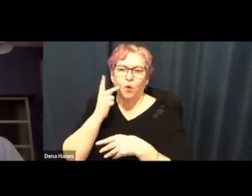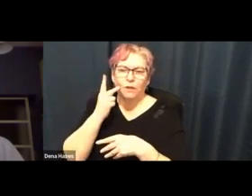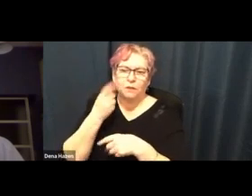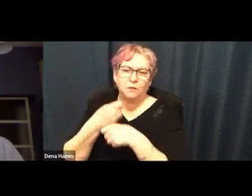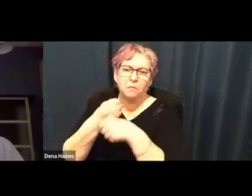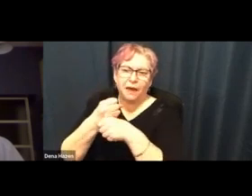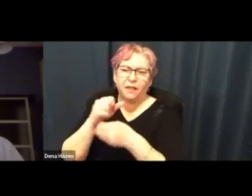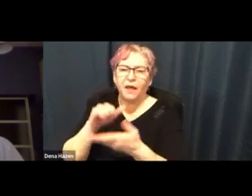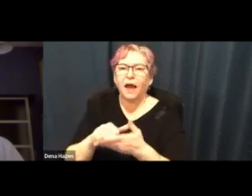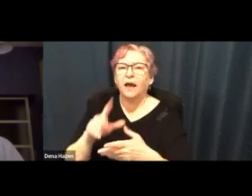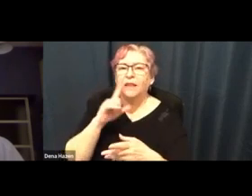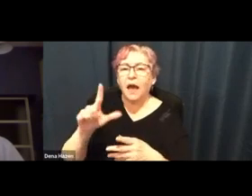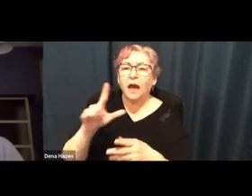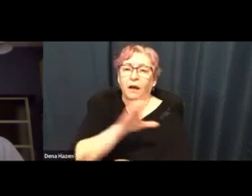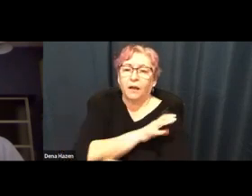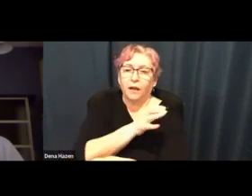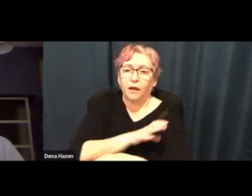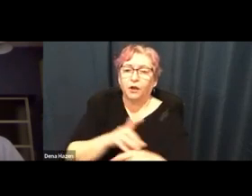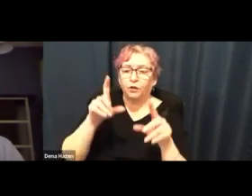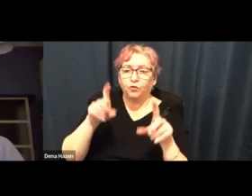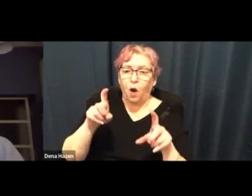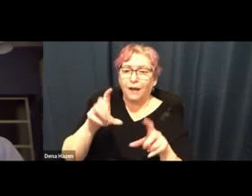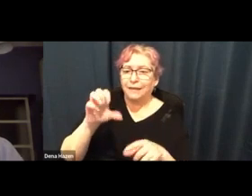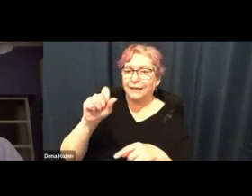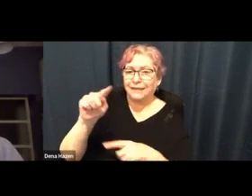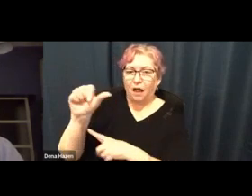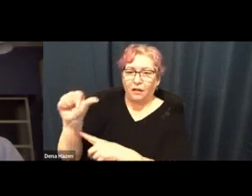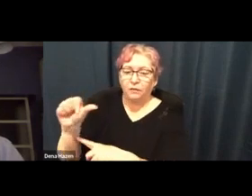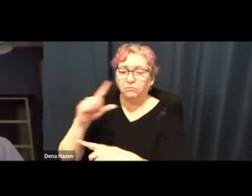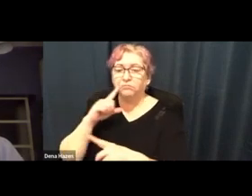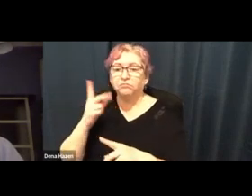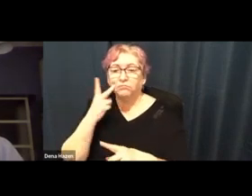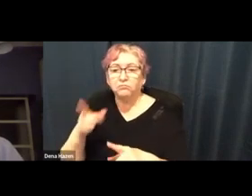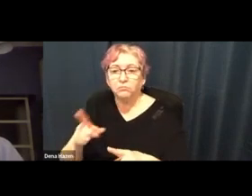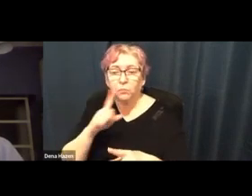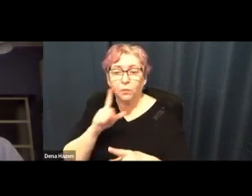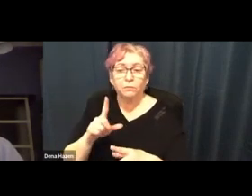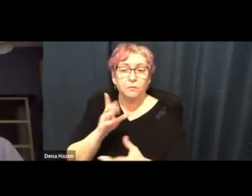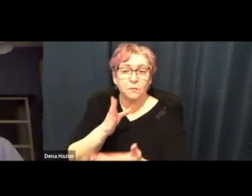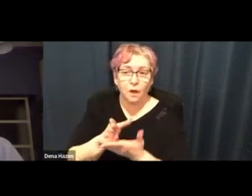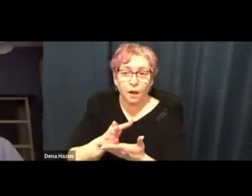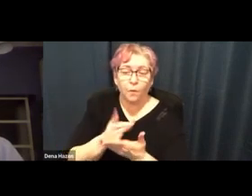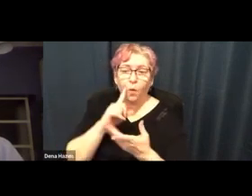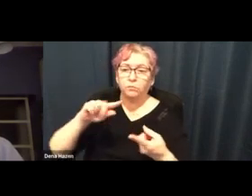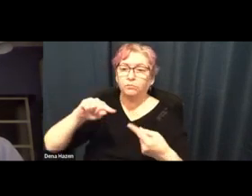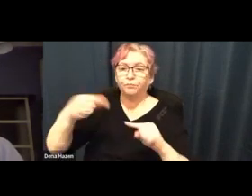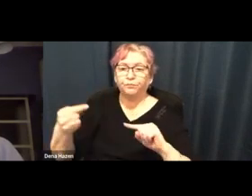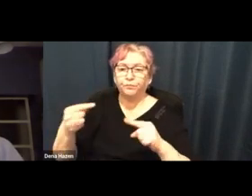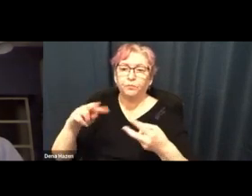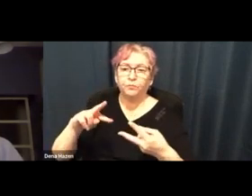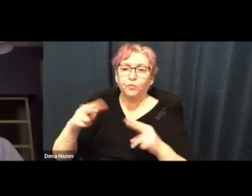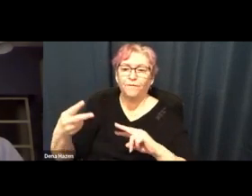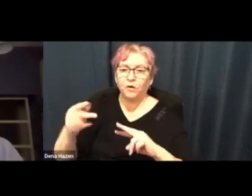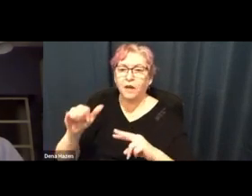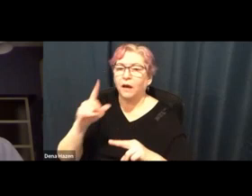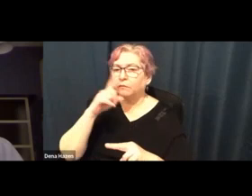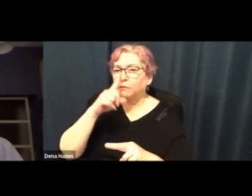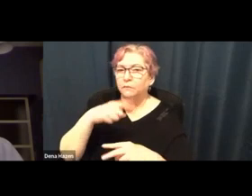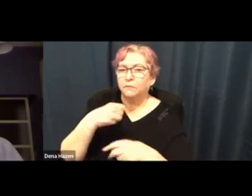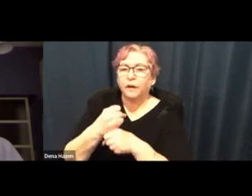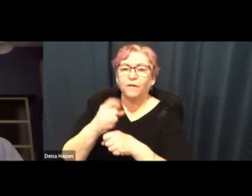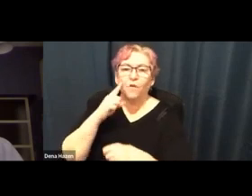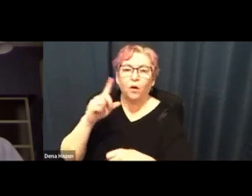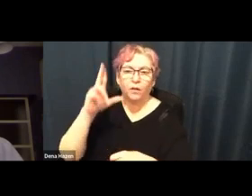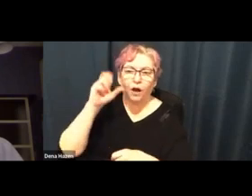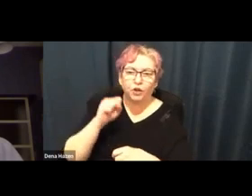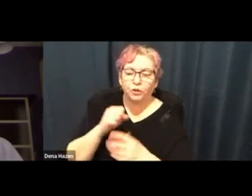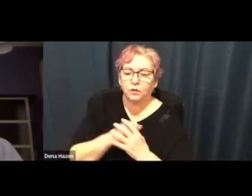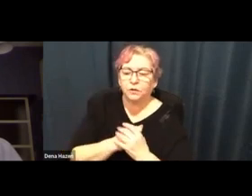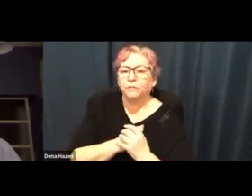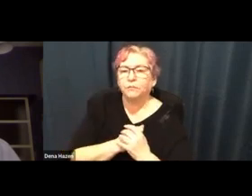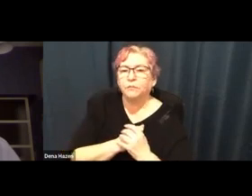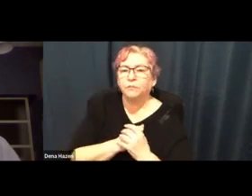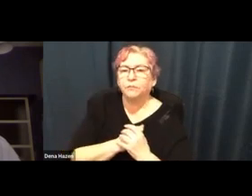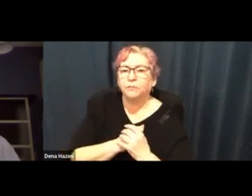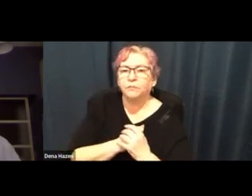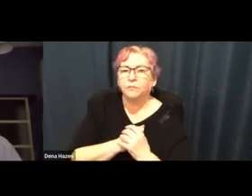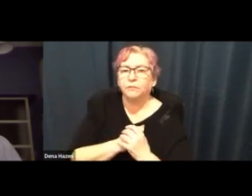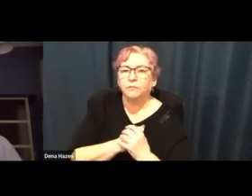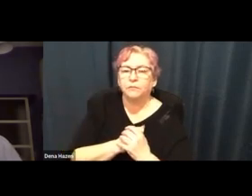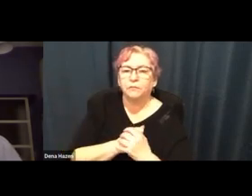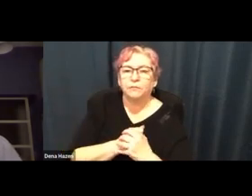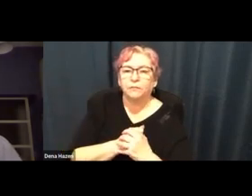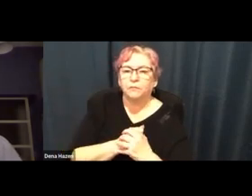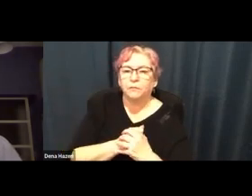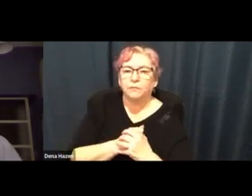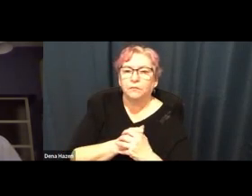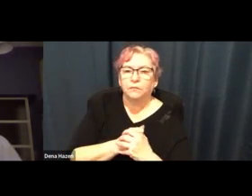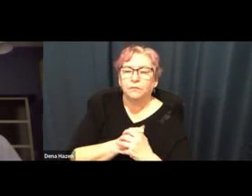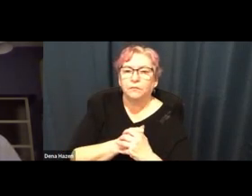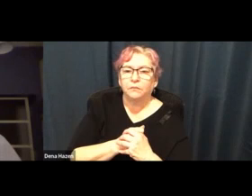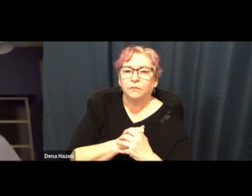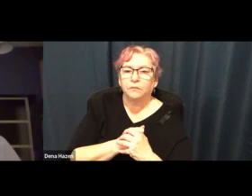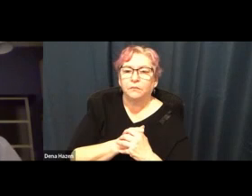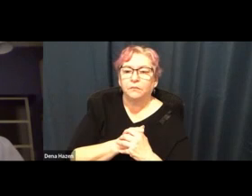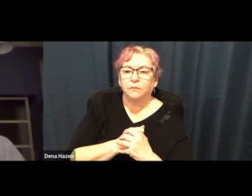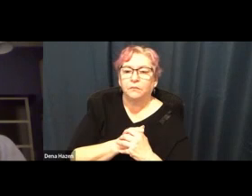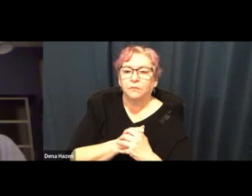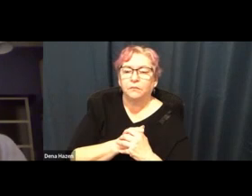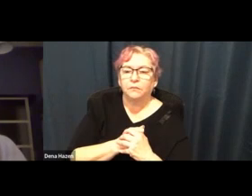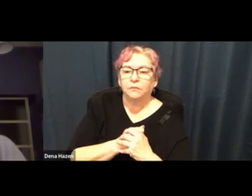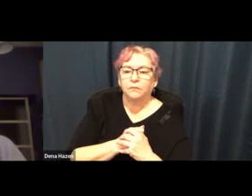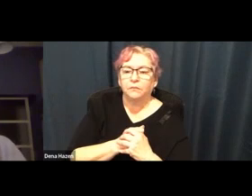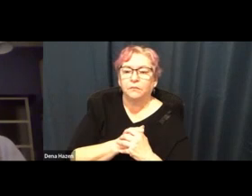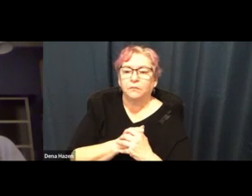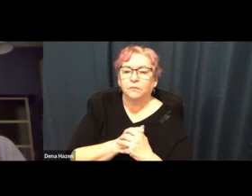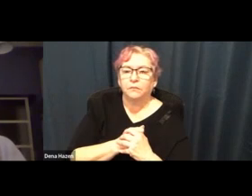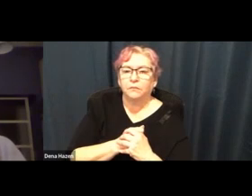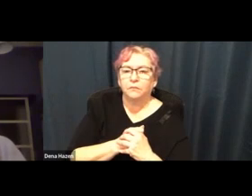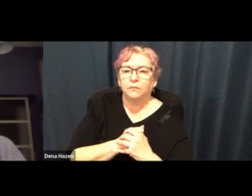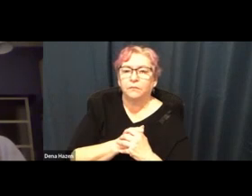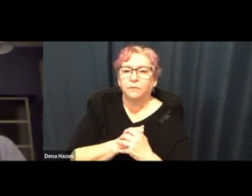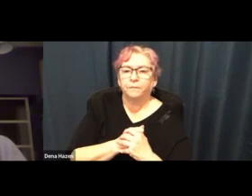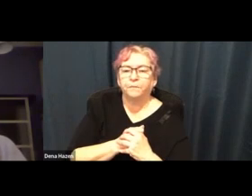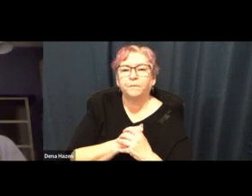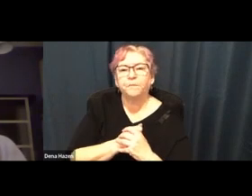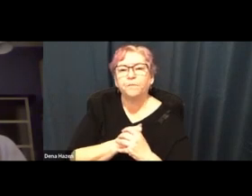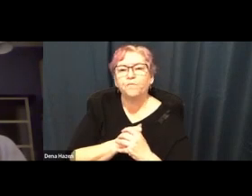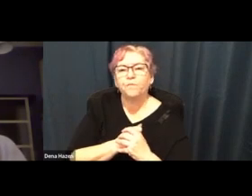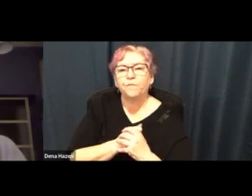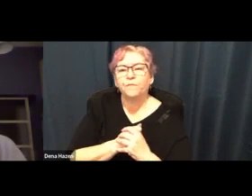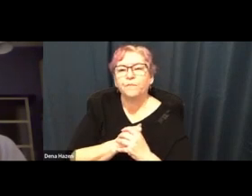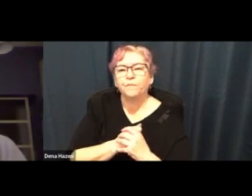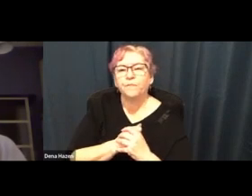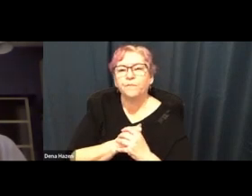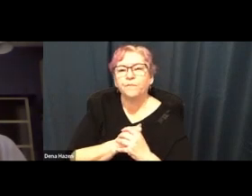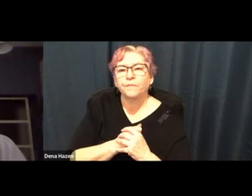The clinical trial "Stellar" was to see if this could stop or reverse the vision degeneration in Usher syndrome.